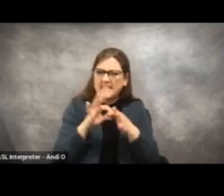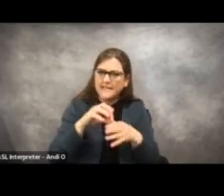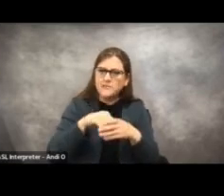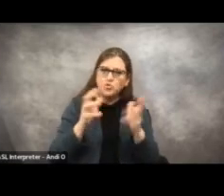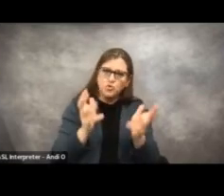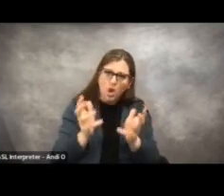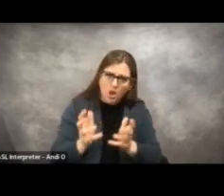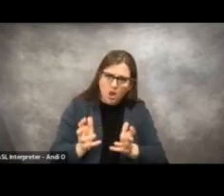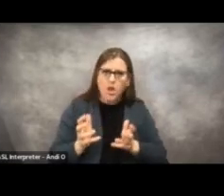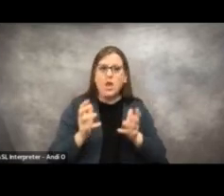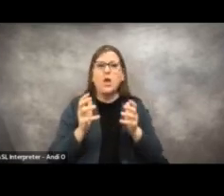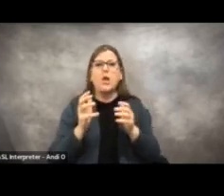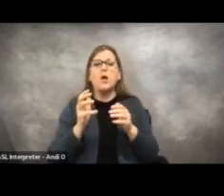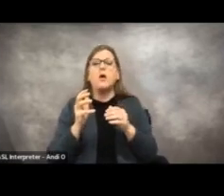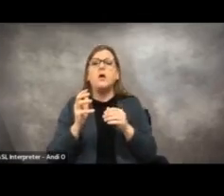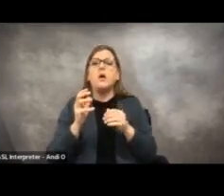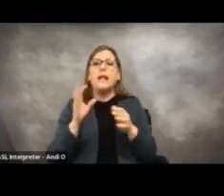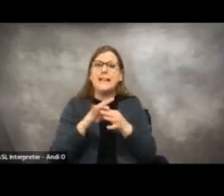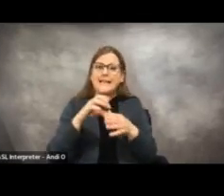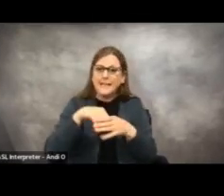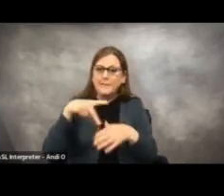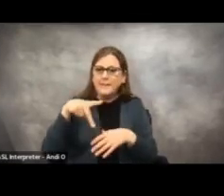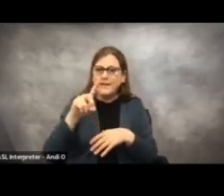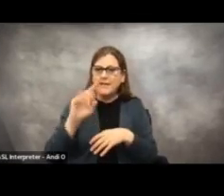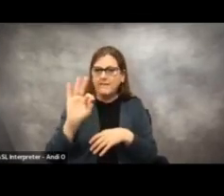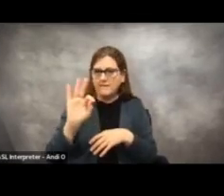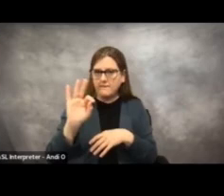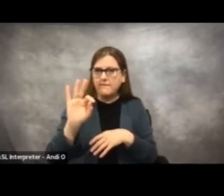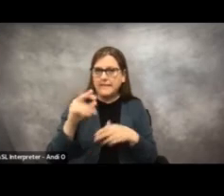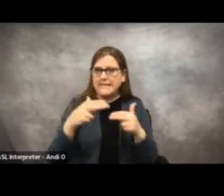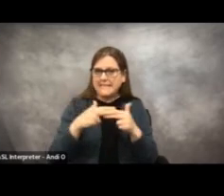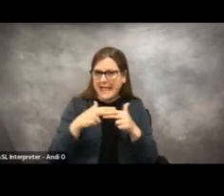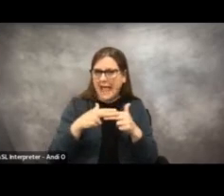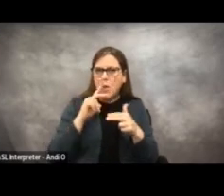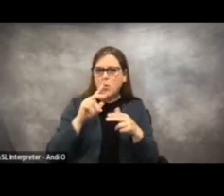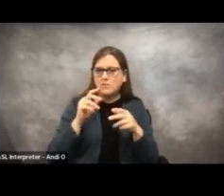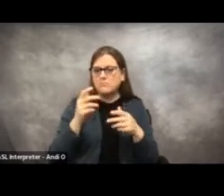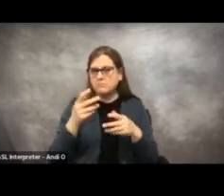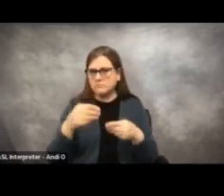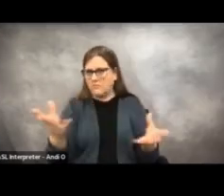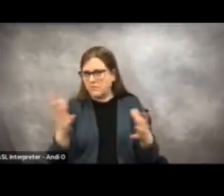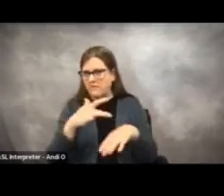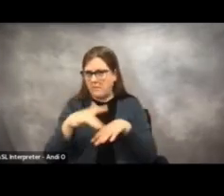links in the PDF of the slide deck. Here on this slide. I